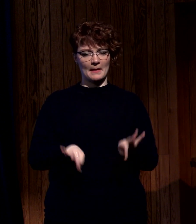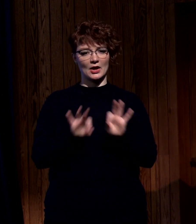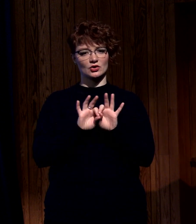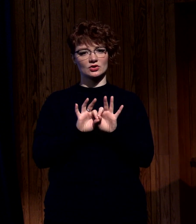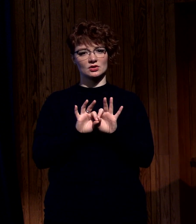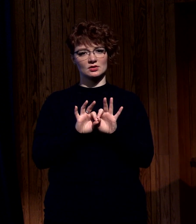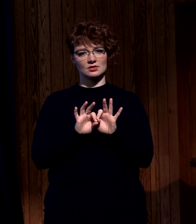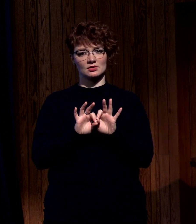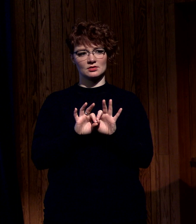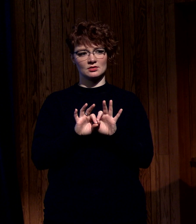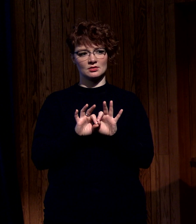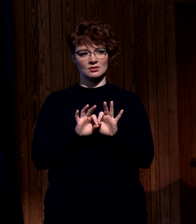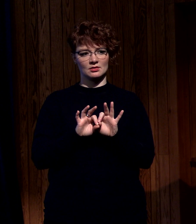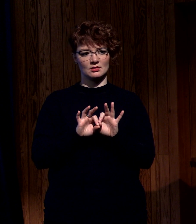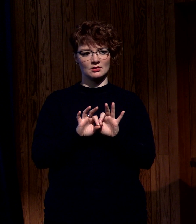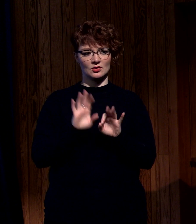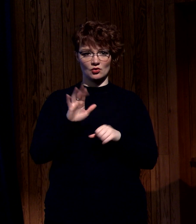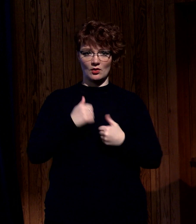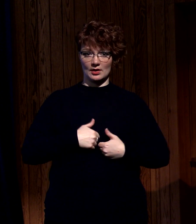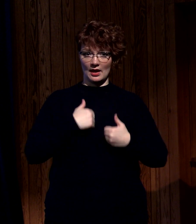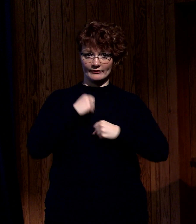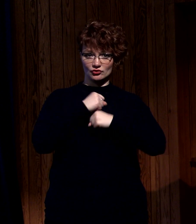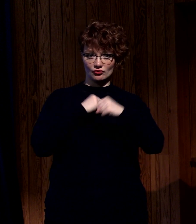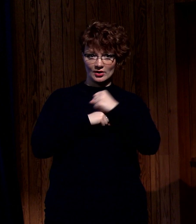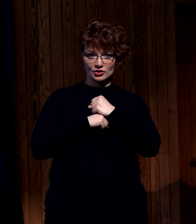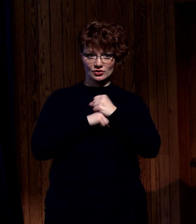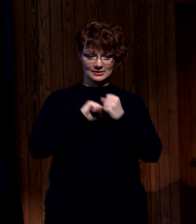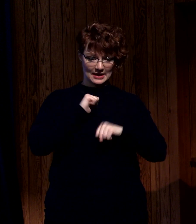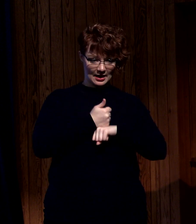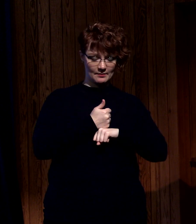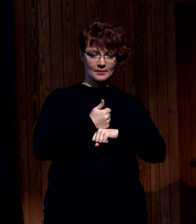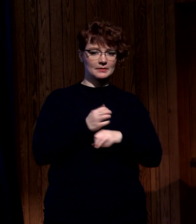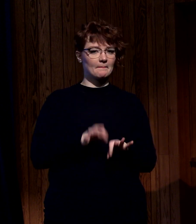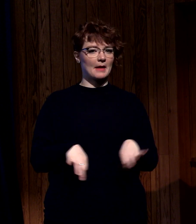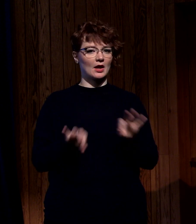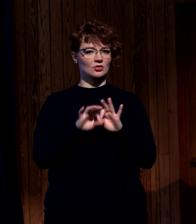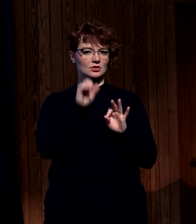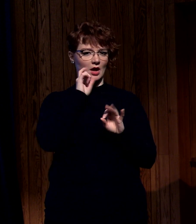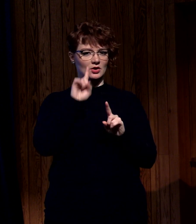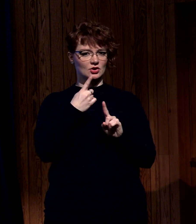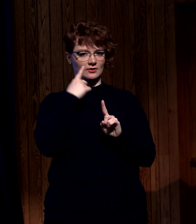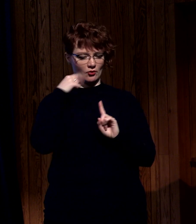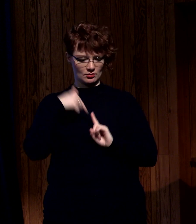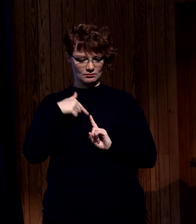you structure your life matters, not just to you, but to people